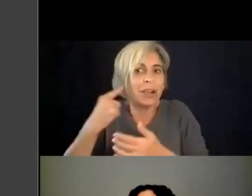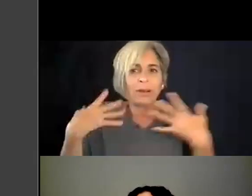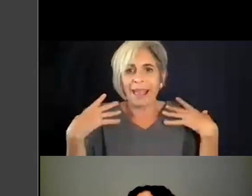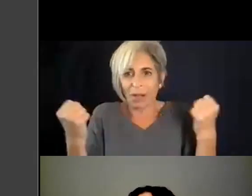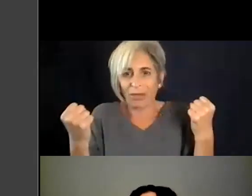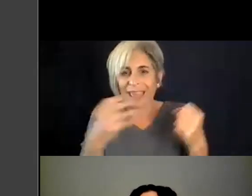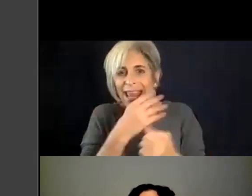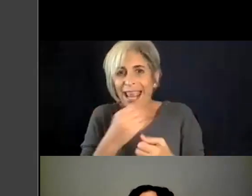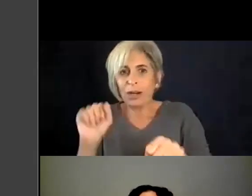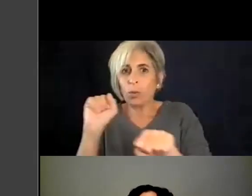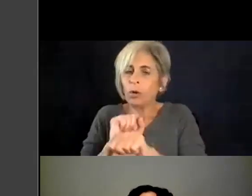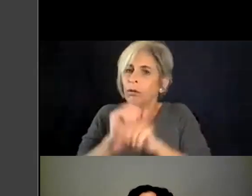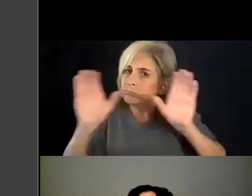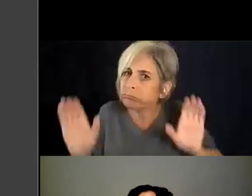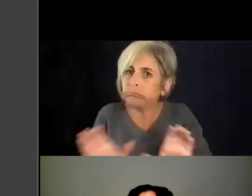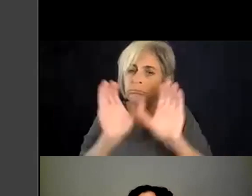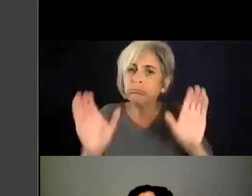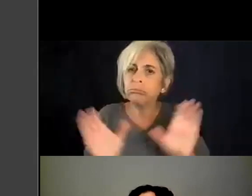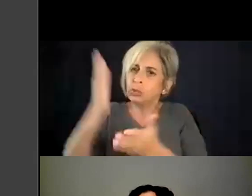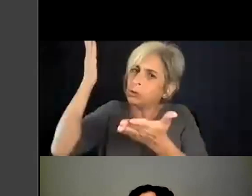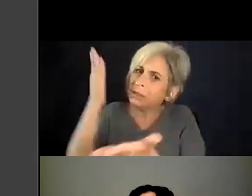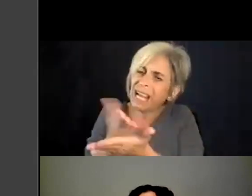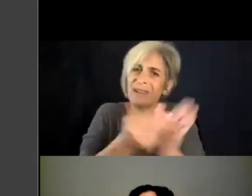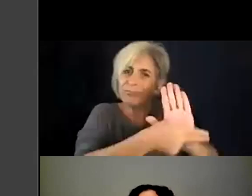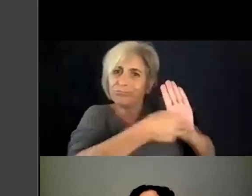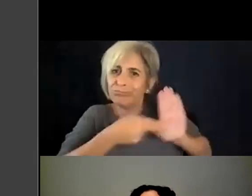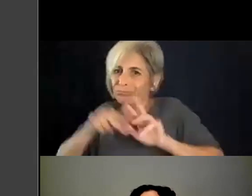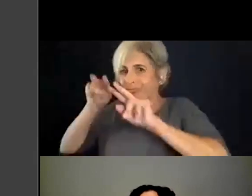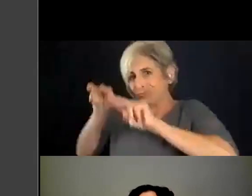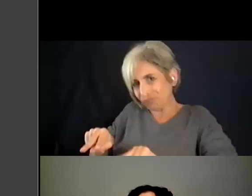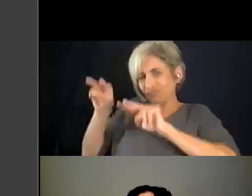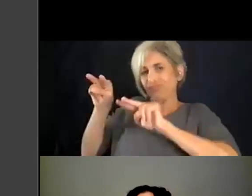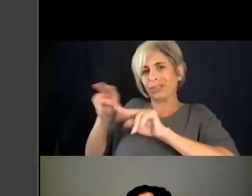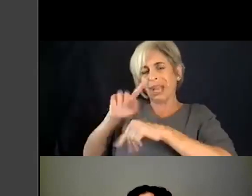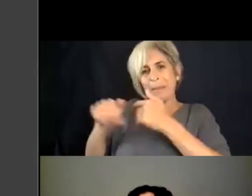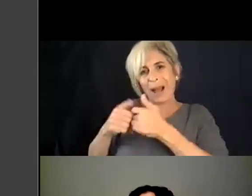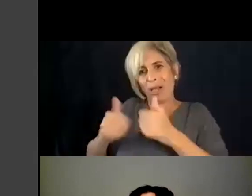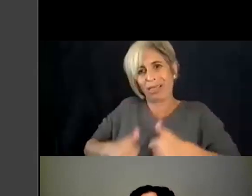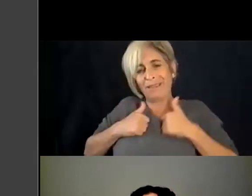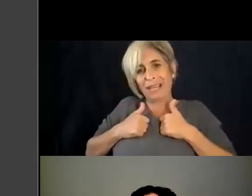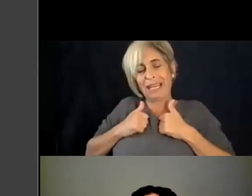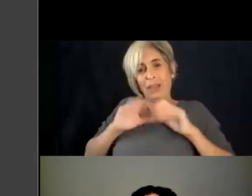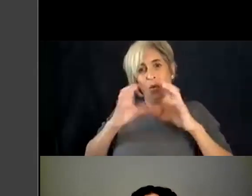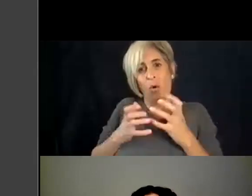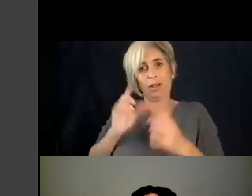actively to end the stigma that still very much exists around living in the deaf and hard of hearing community.